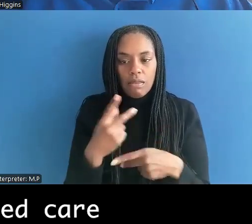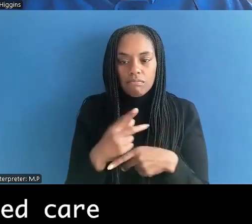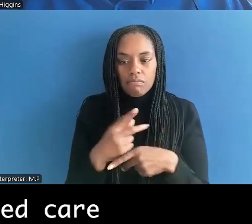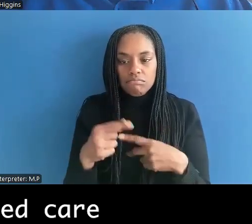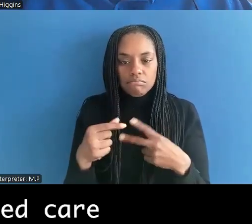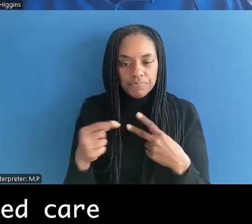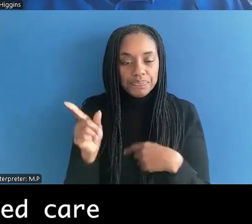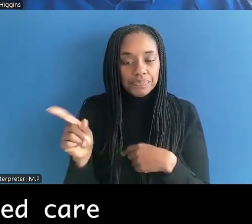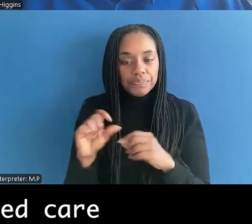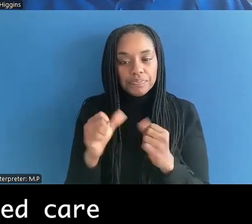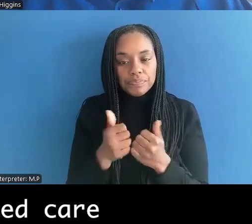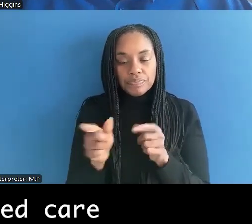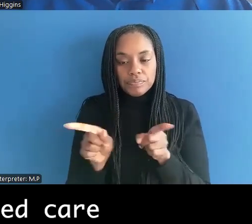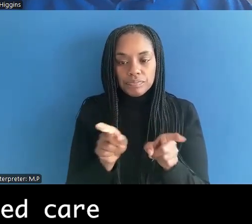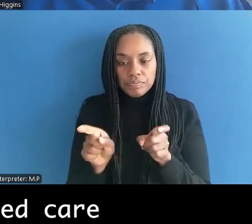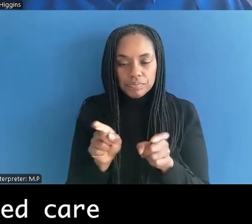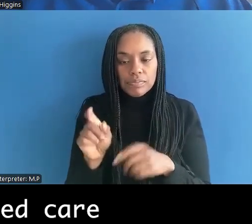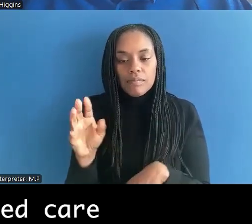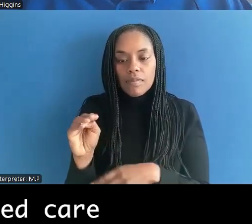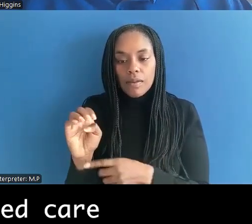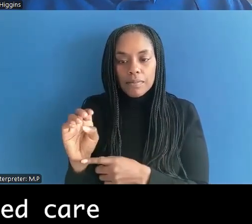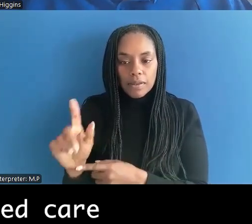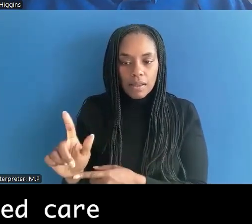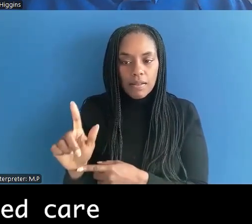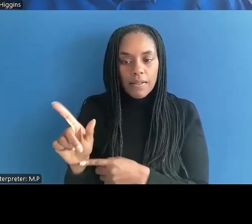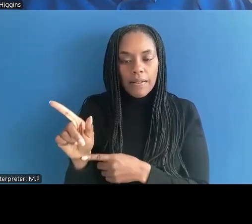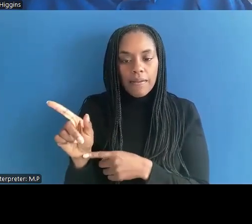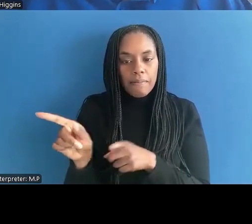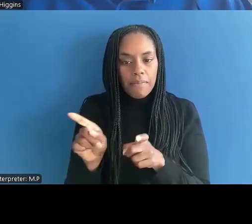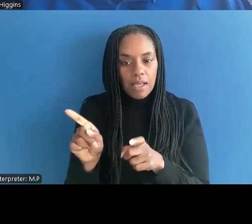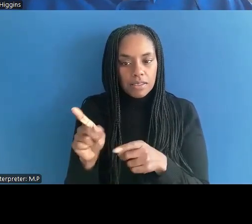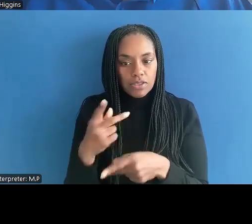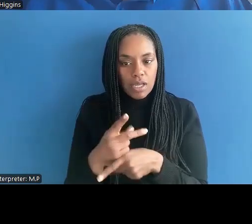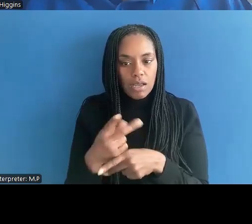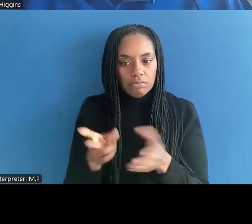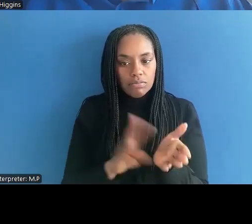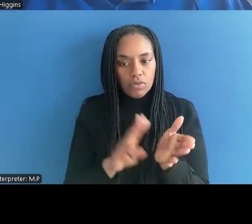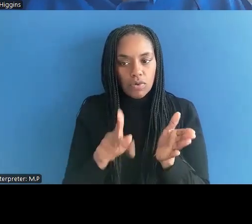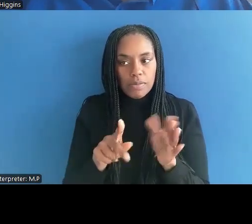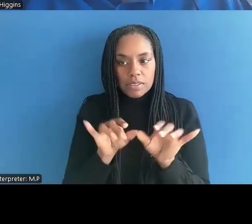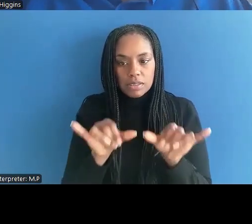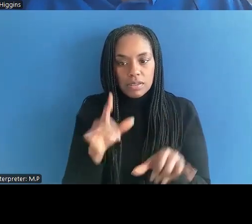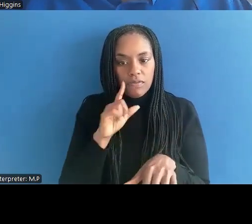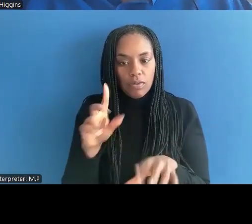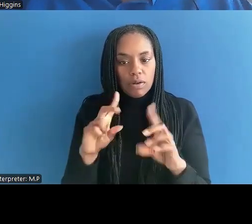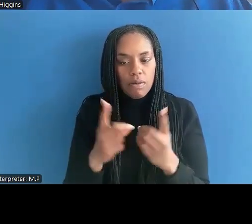that manages, the Medi-Cal Managed Care enrollment system, or Department of Health Care Services.